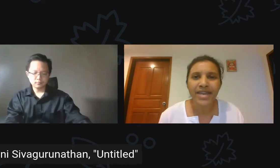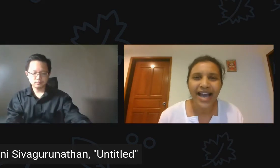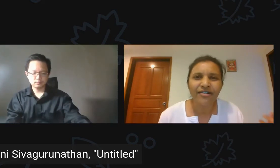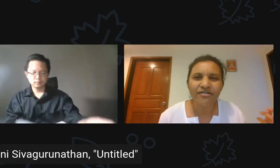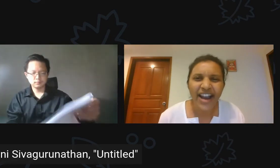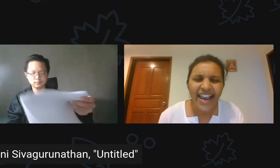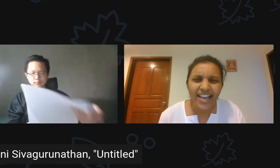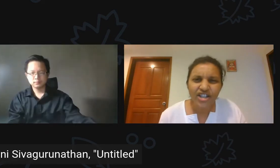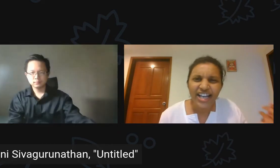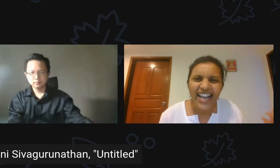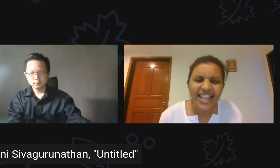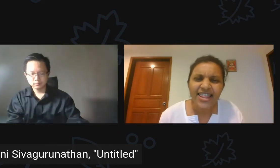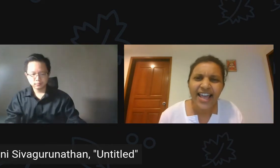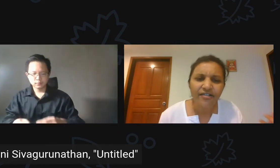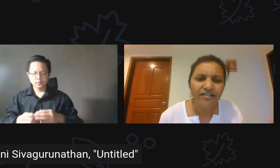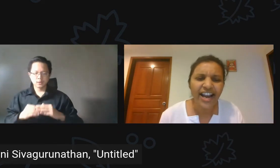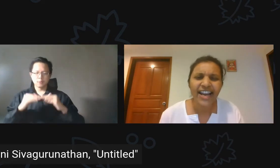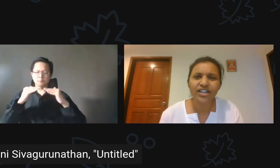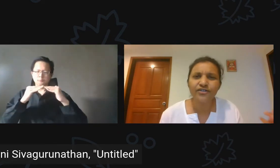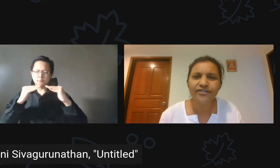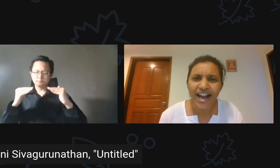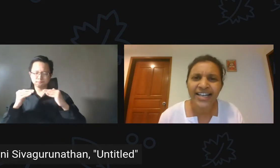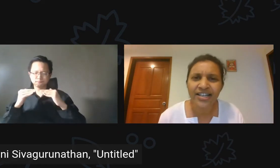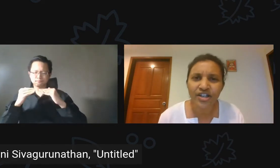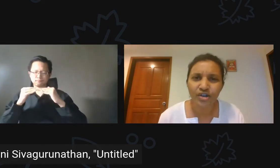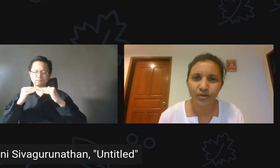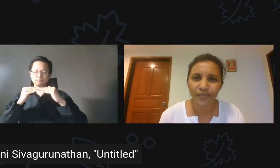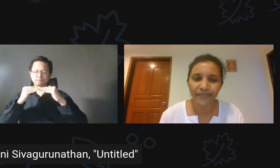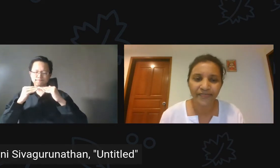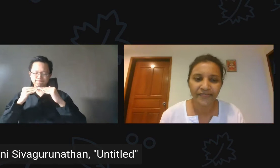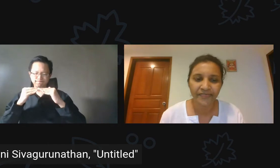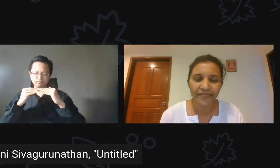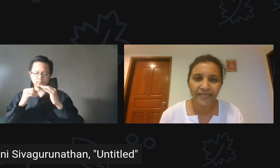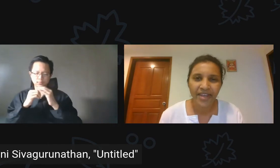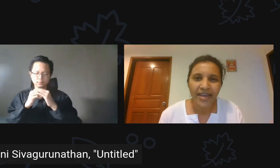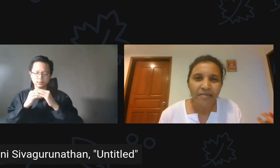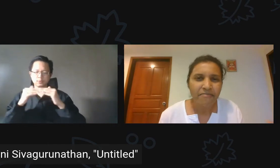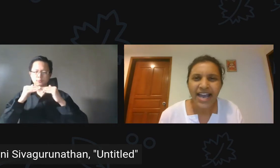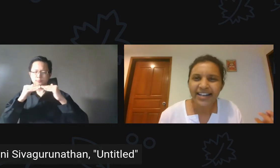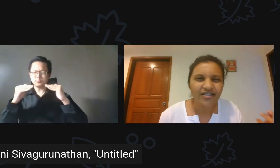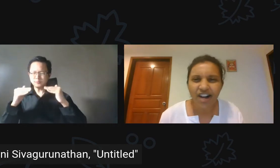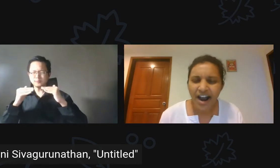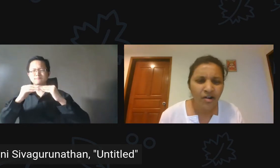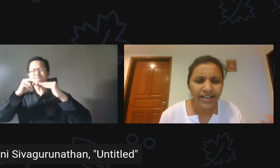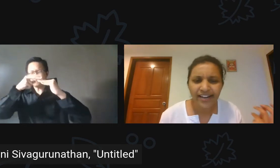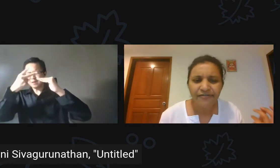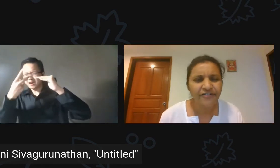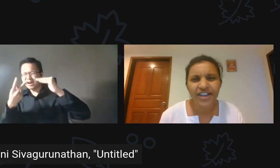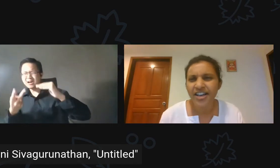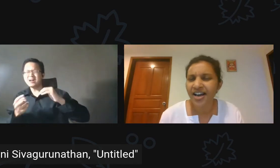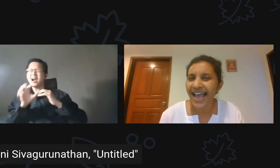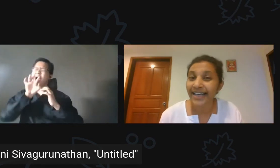May I rage and in that rage find you. May I drown in fear